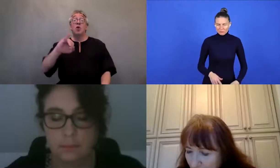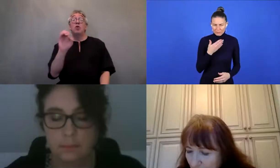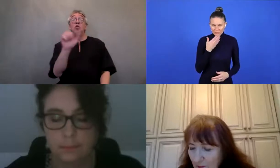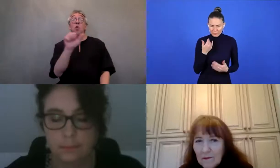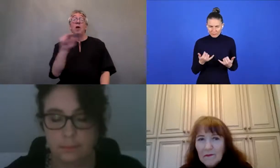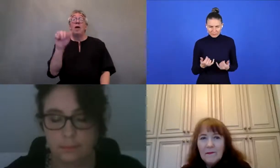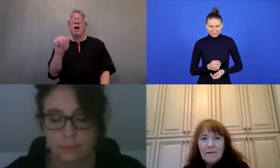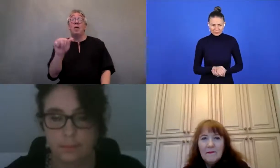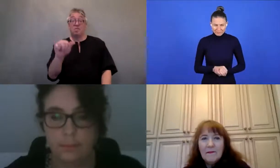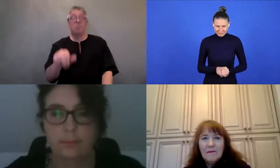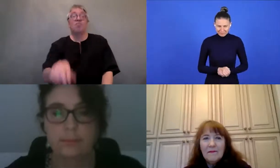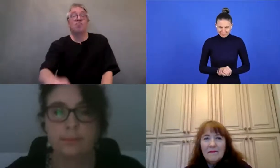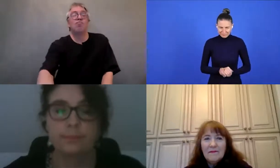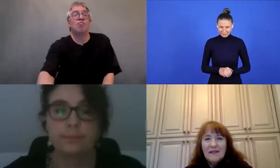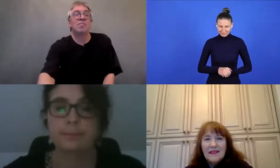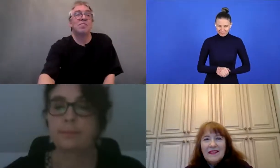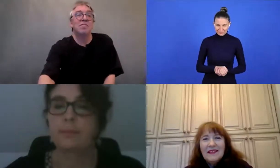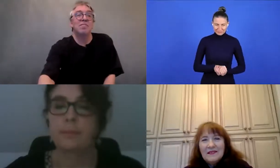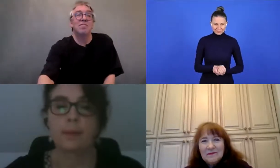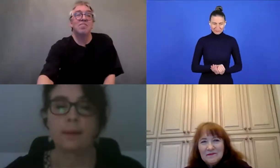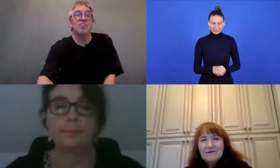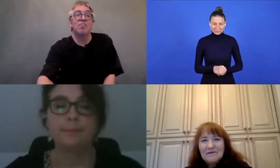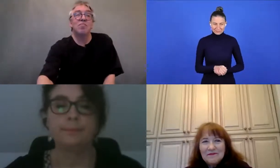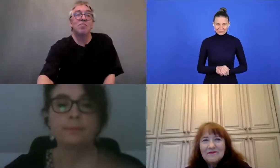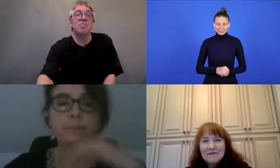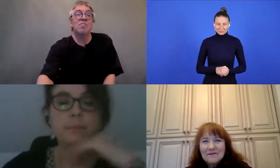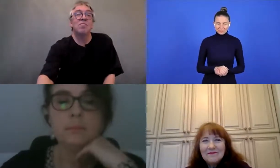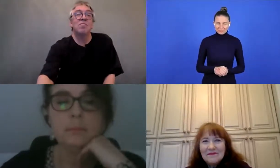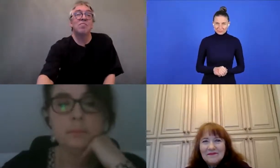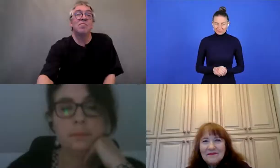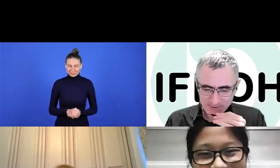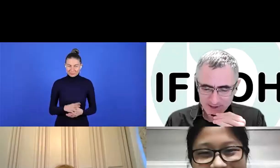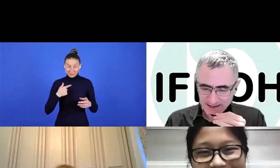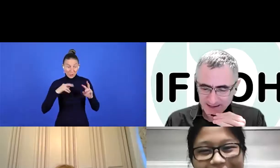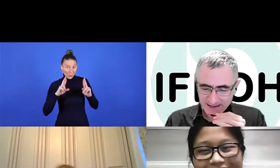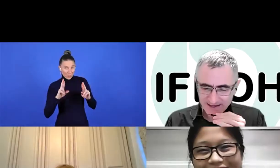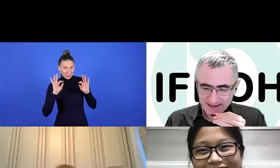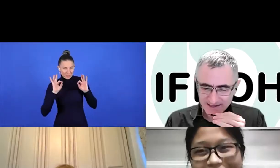time. Miss Joanna Chio